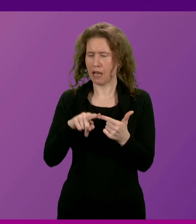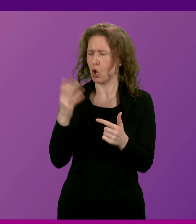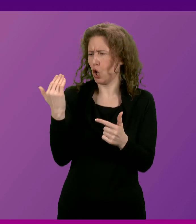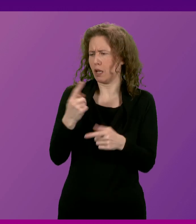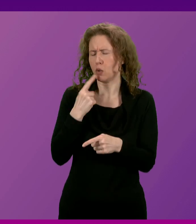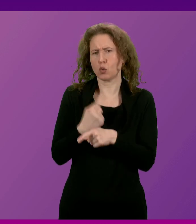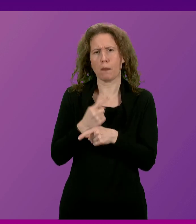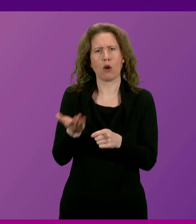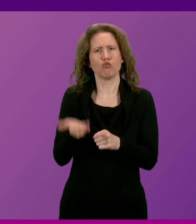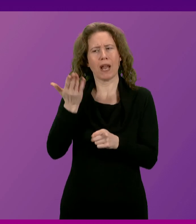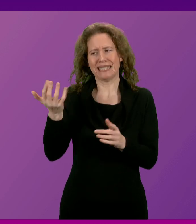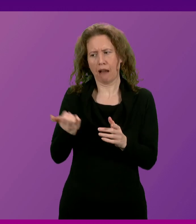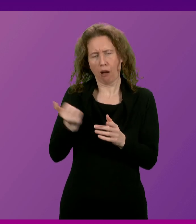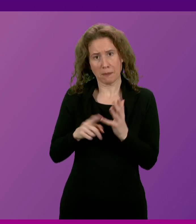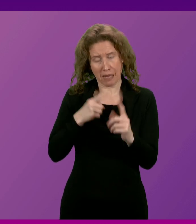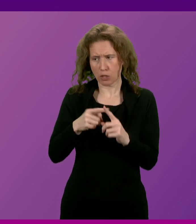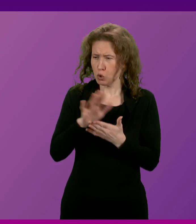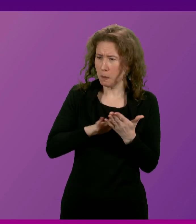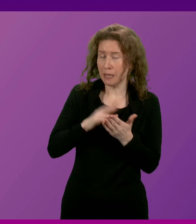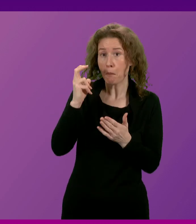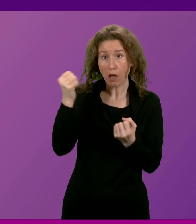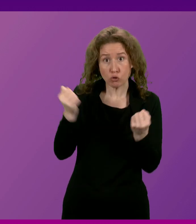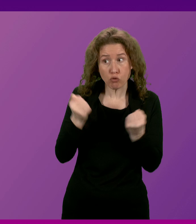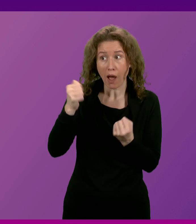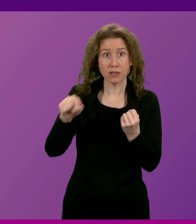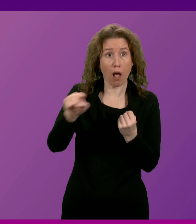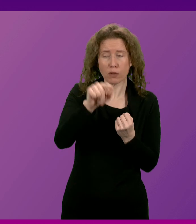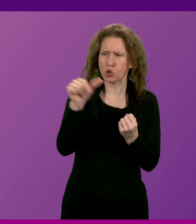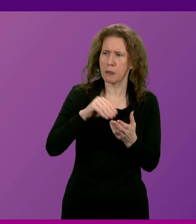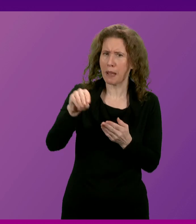is he really saying that bus drivers and other workers in Scotland should pay higher taxes in a